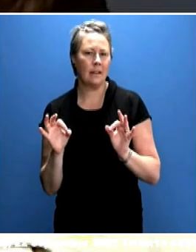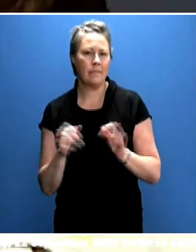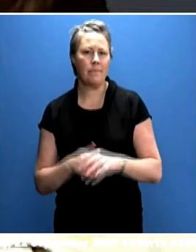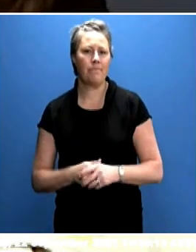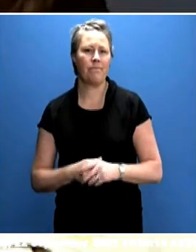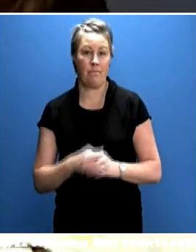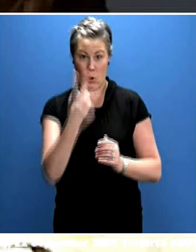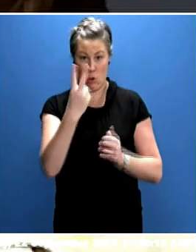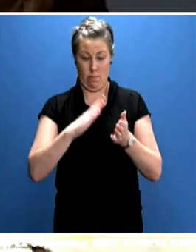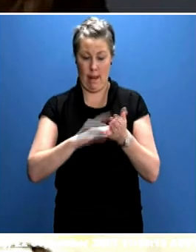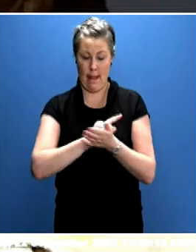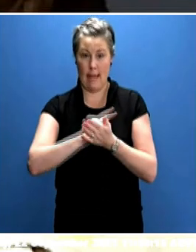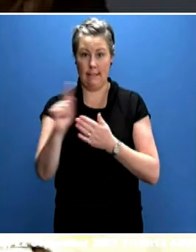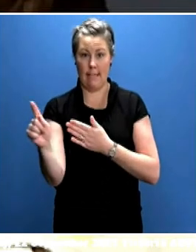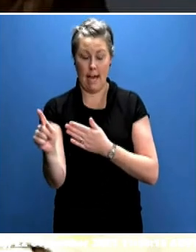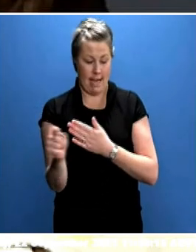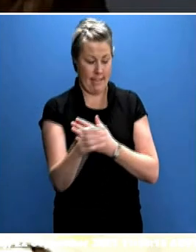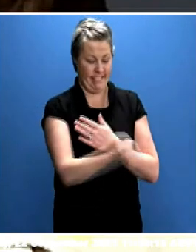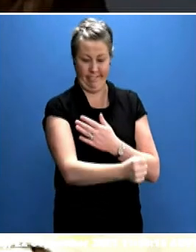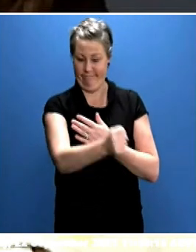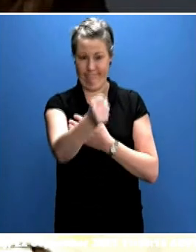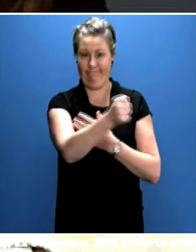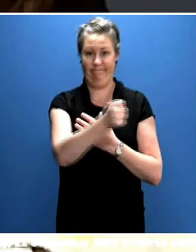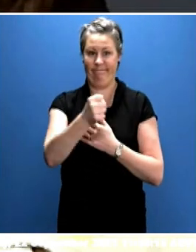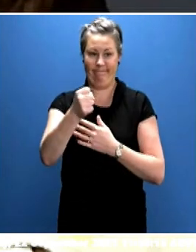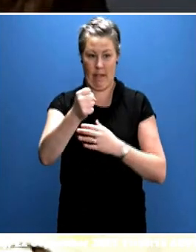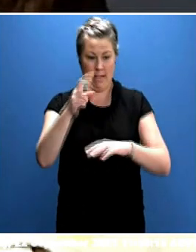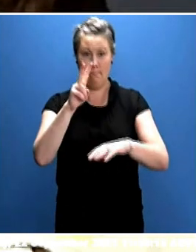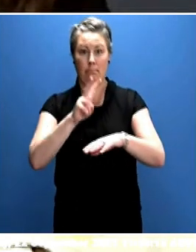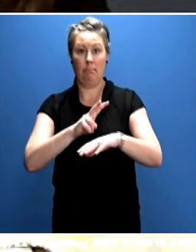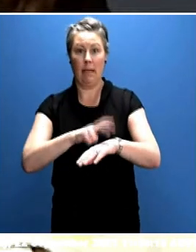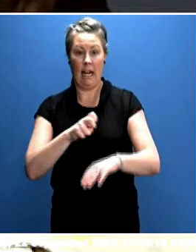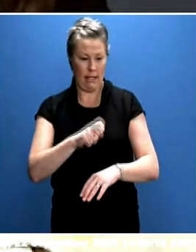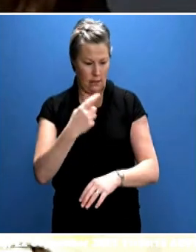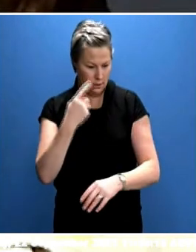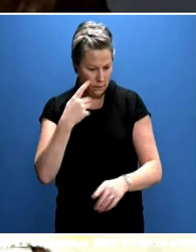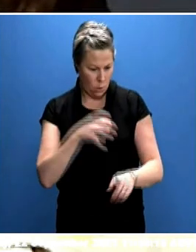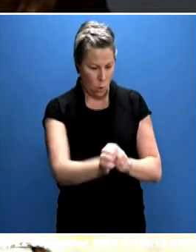Two months later he was taken back to the Department by police after police found him sniffing petrol.